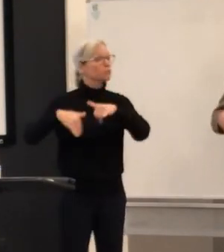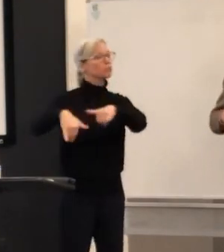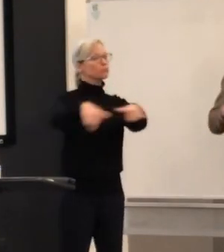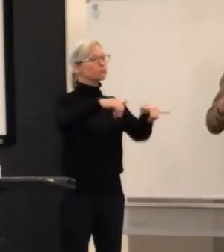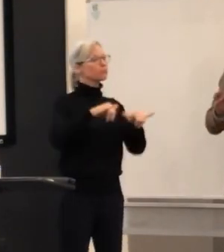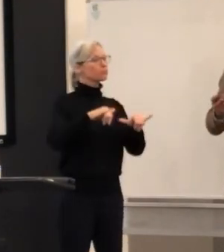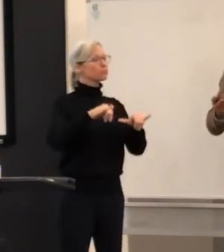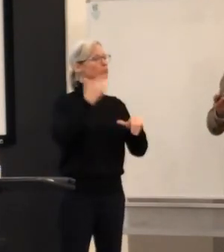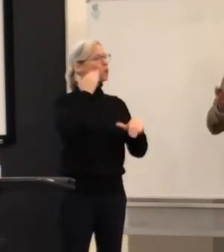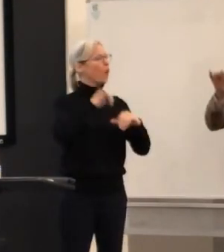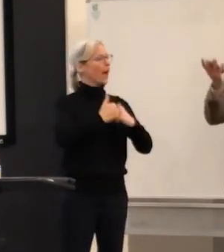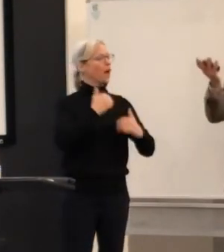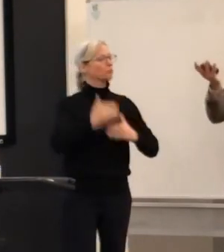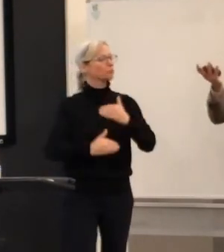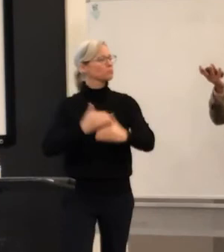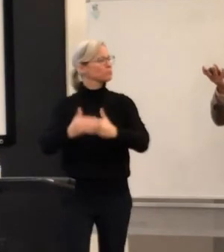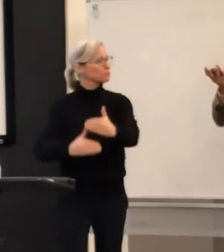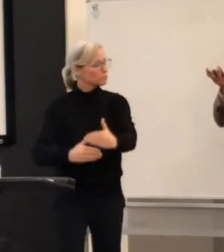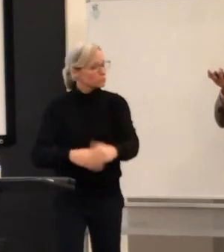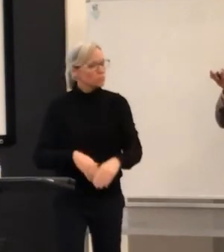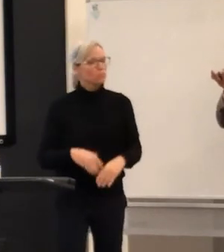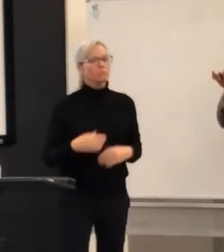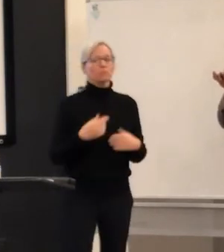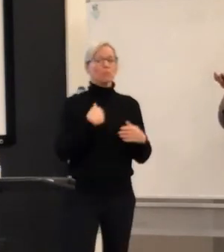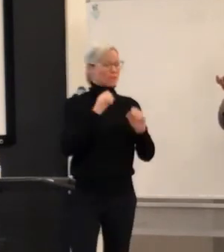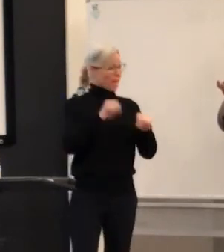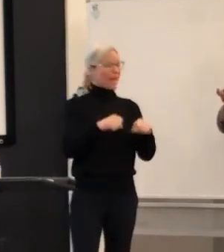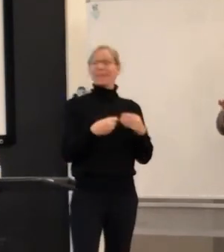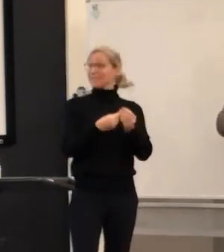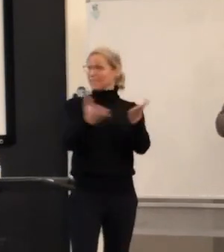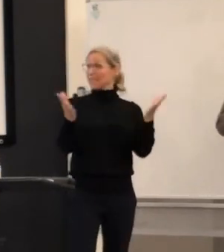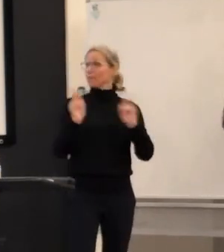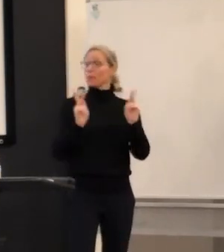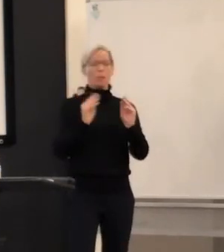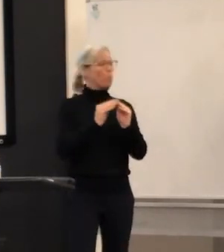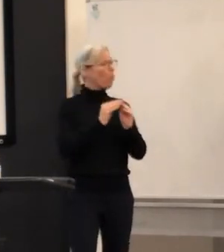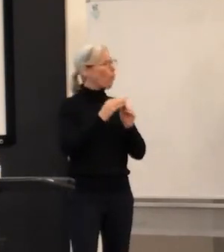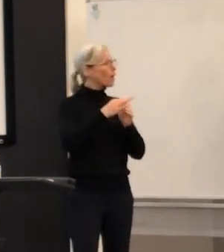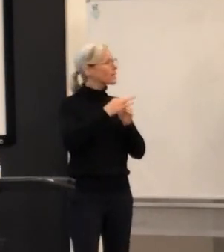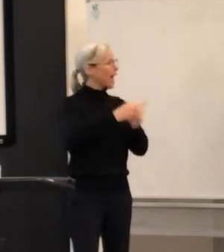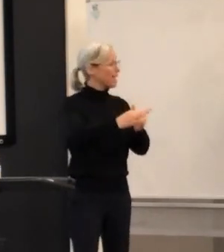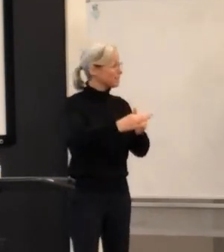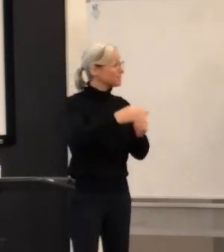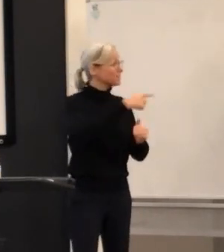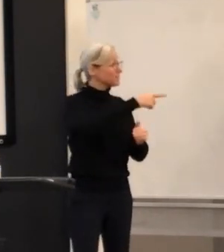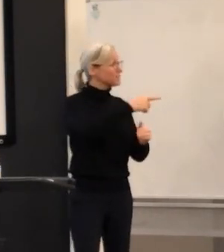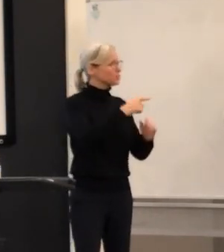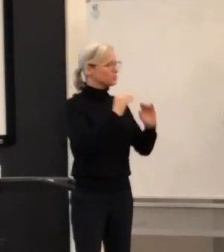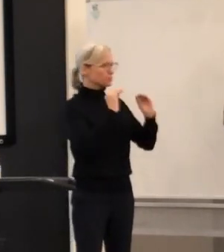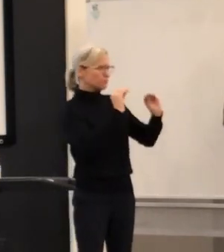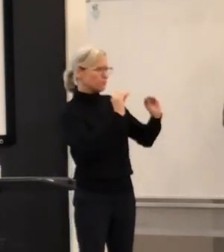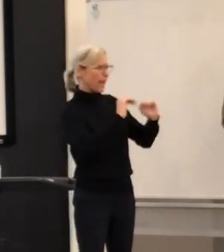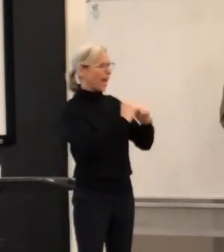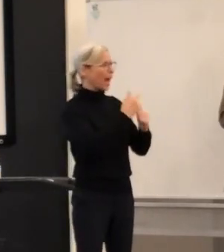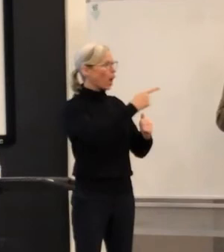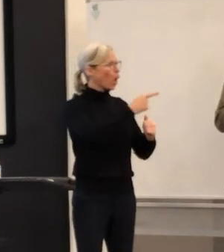Part of what we can do is give people more guidance about how to share without sharing in a way